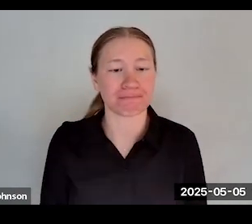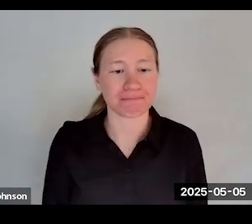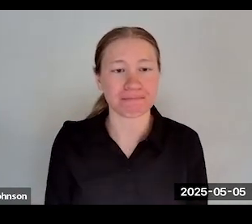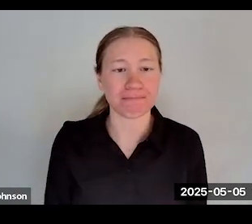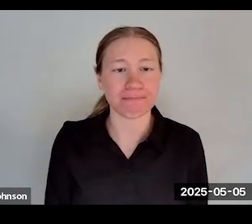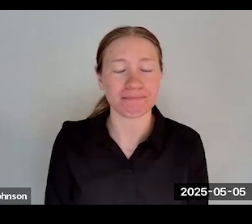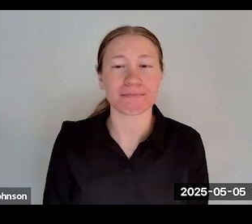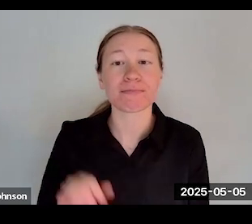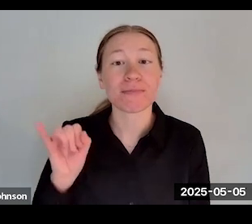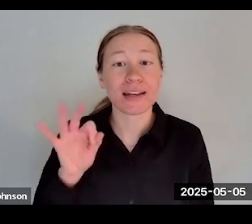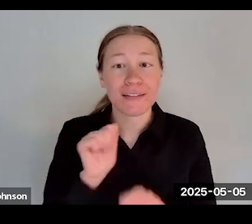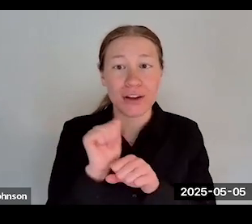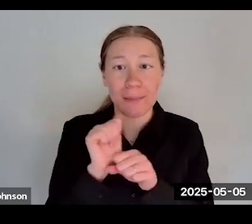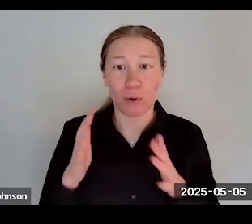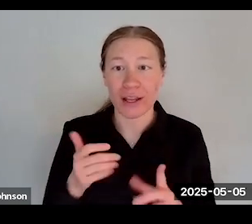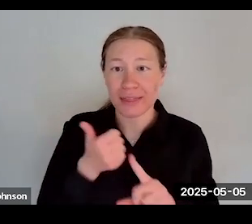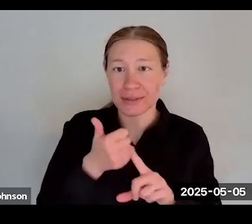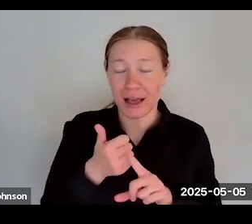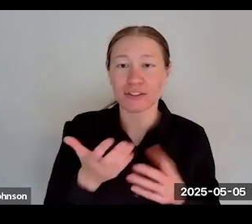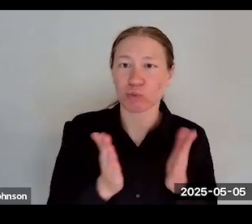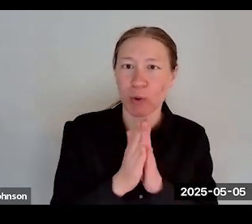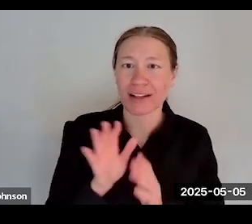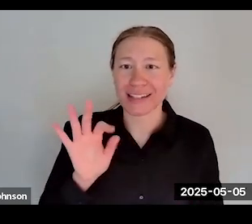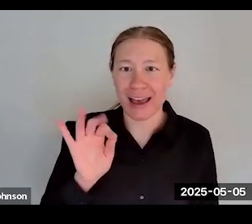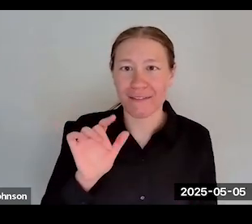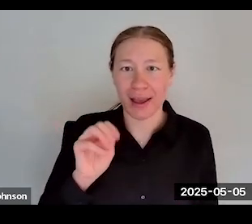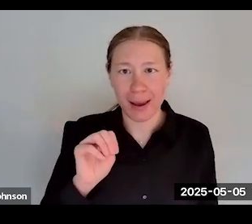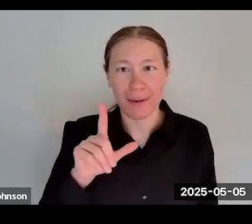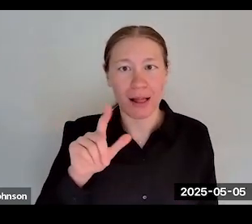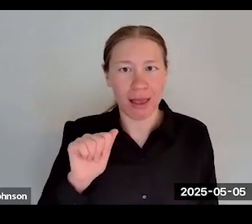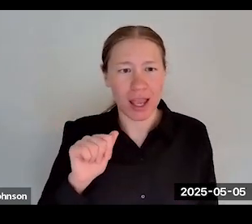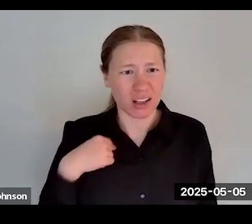If an employee requests FMLA, do we need to mention accommodations?